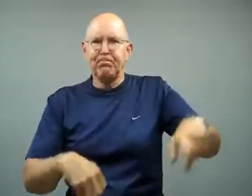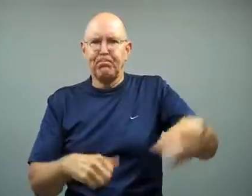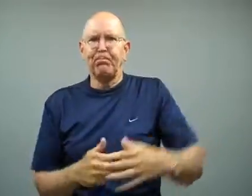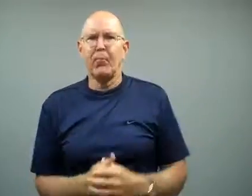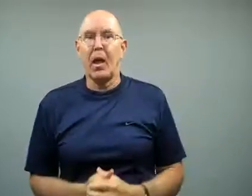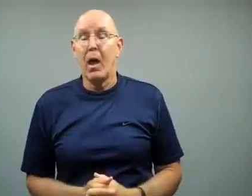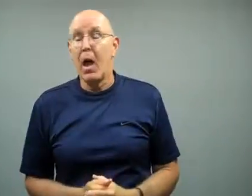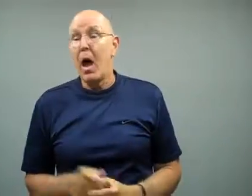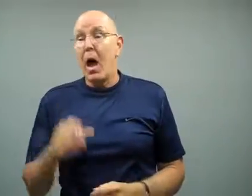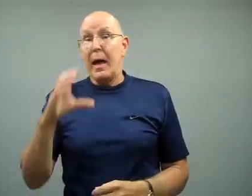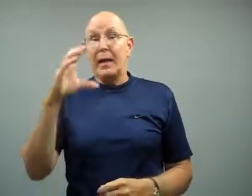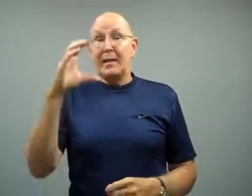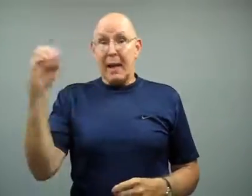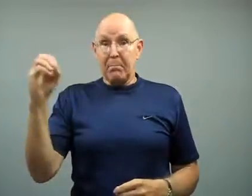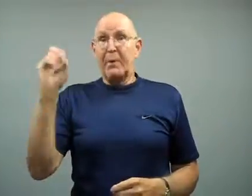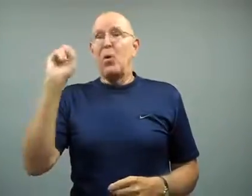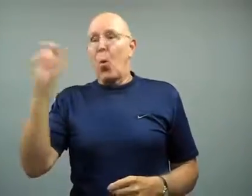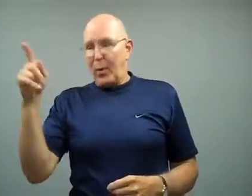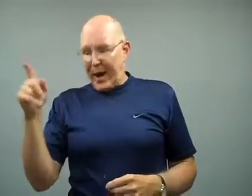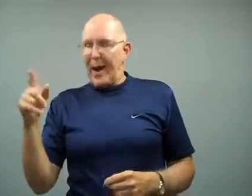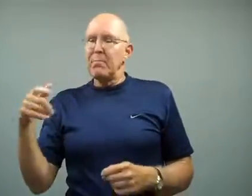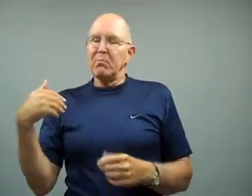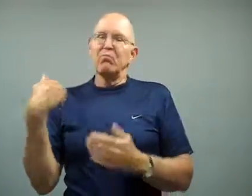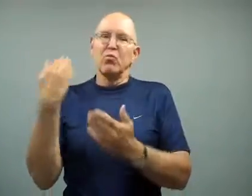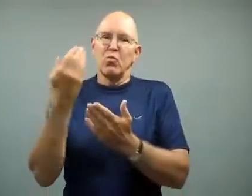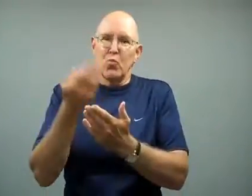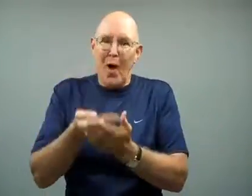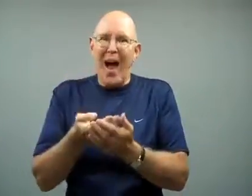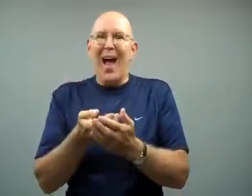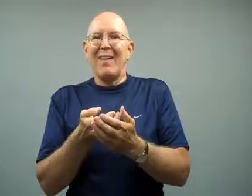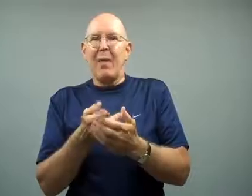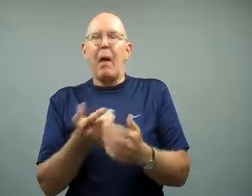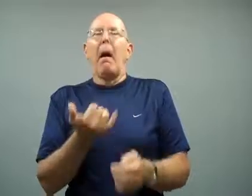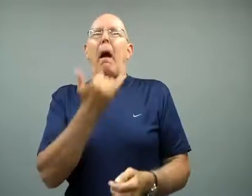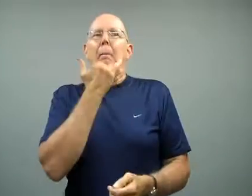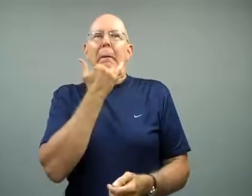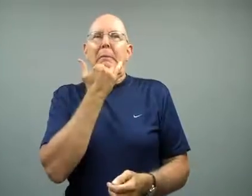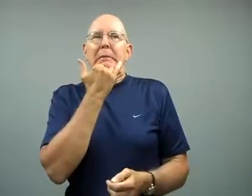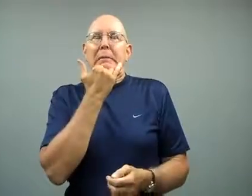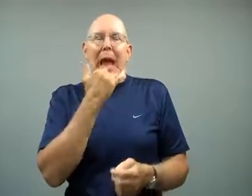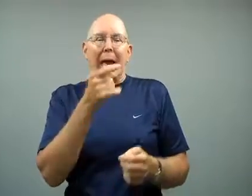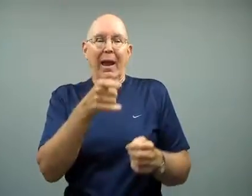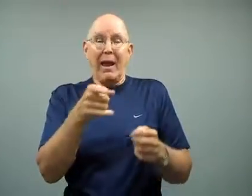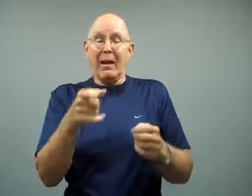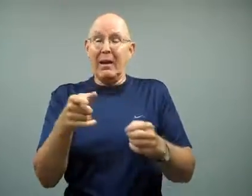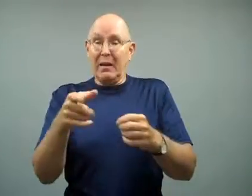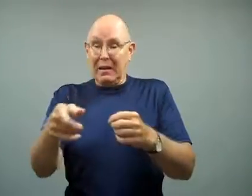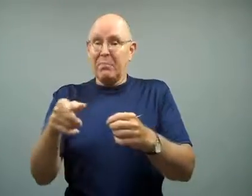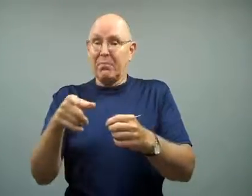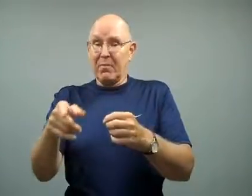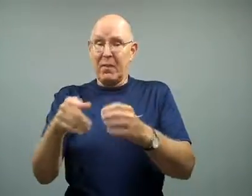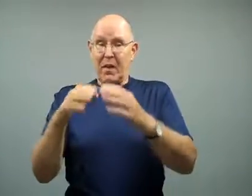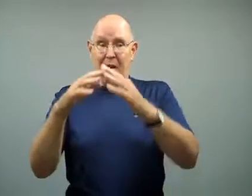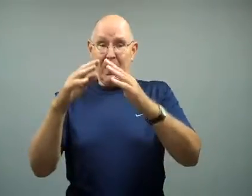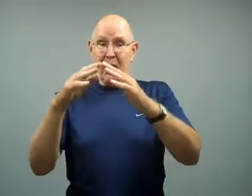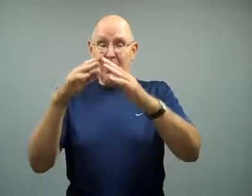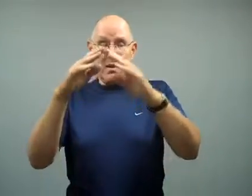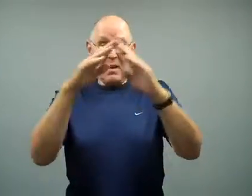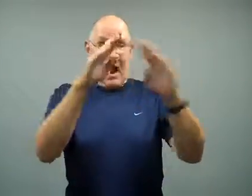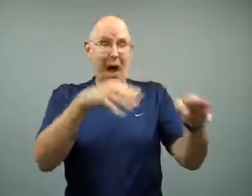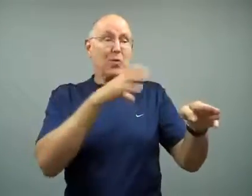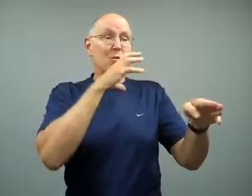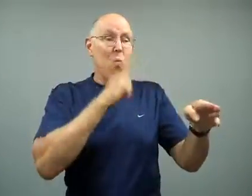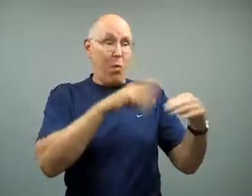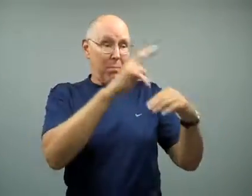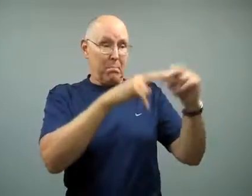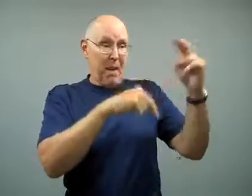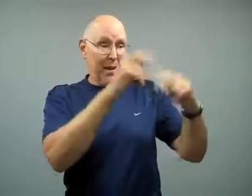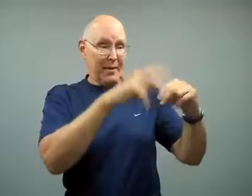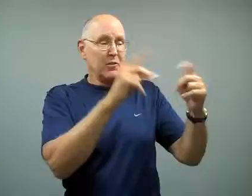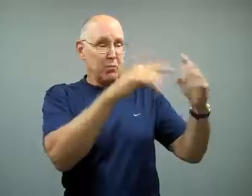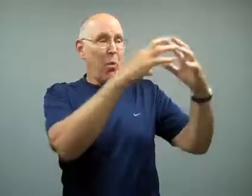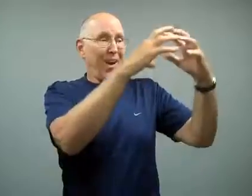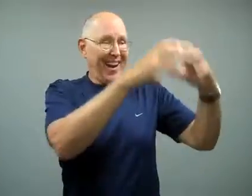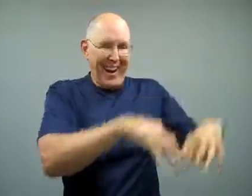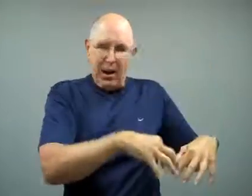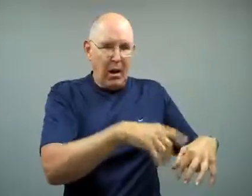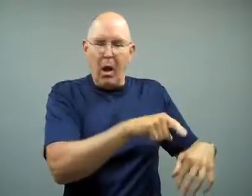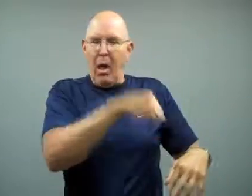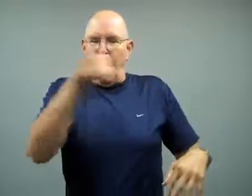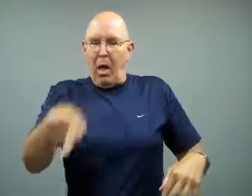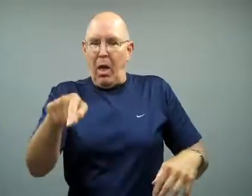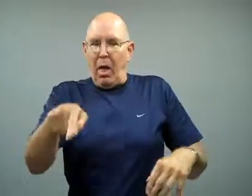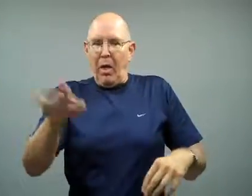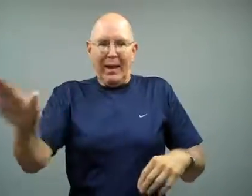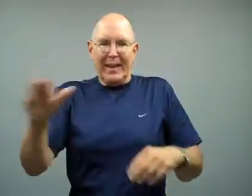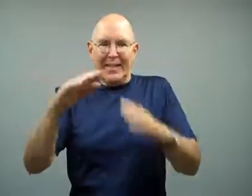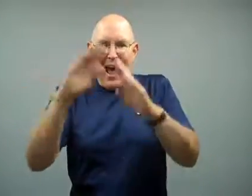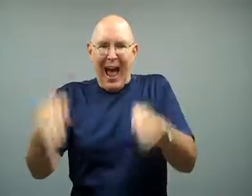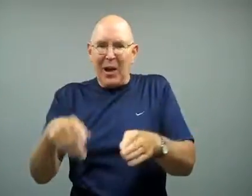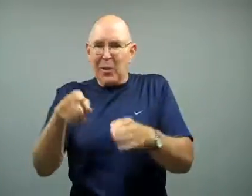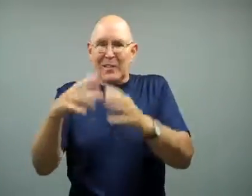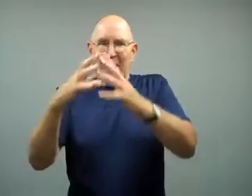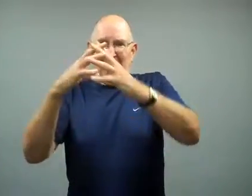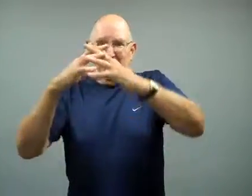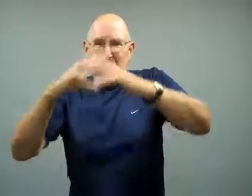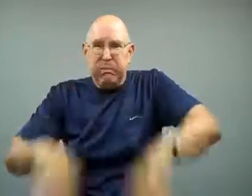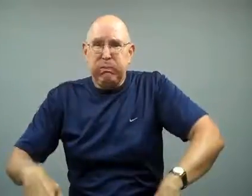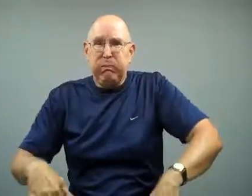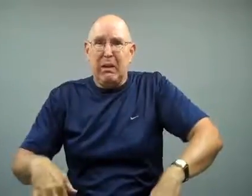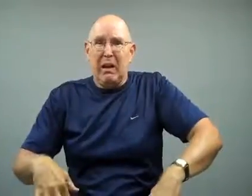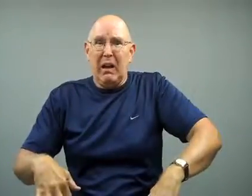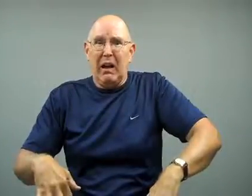The contractor went there and tore down the wrong building.